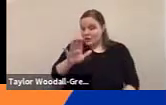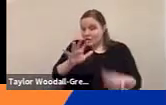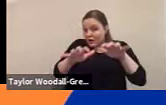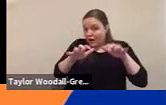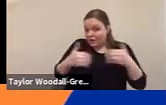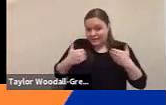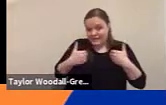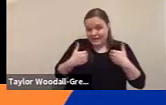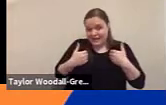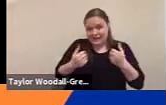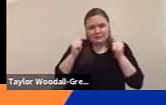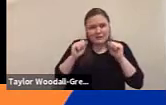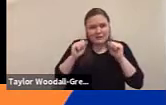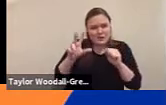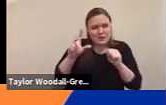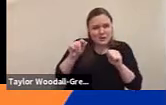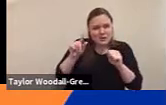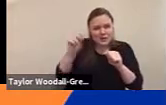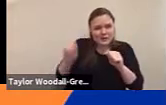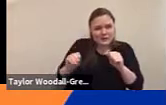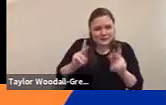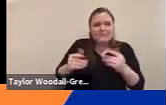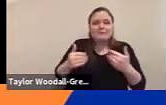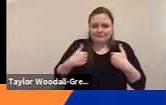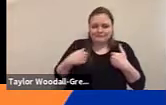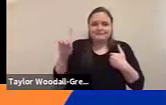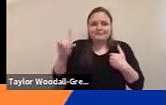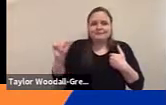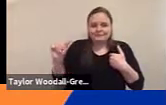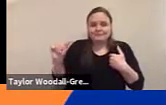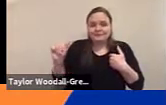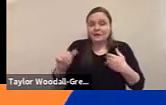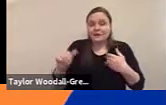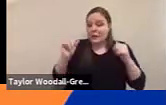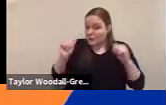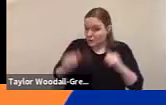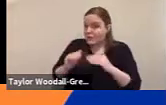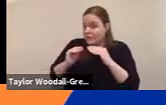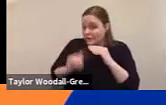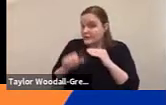20% of people with the disability. It could be less, it could be more,